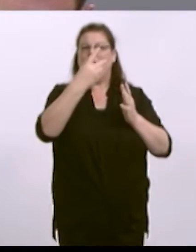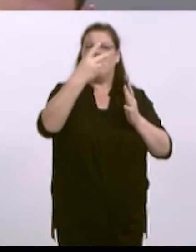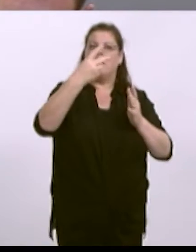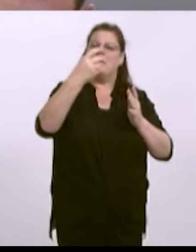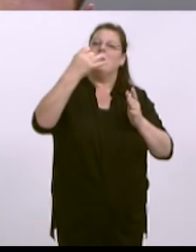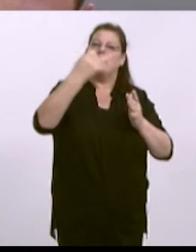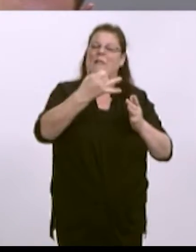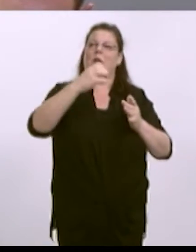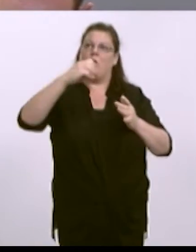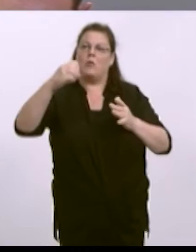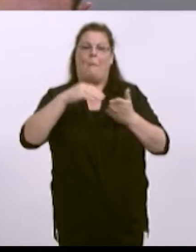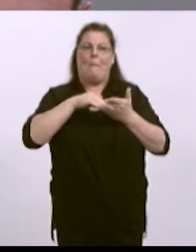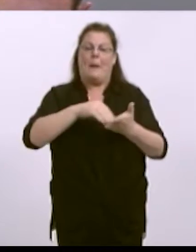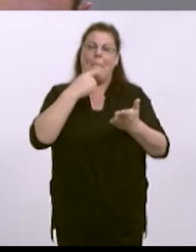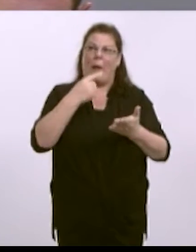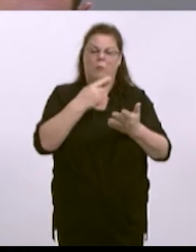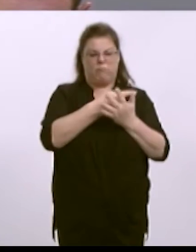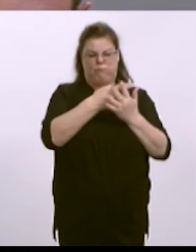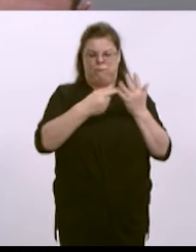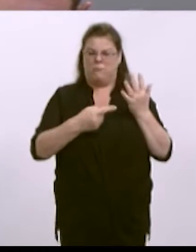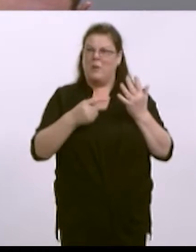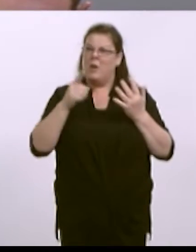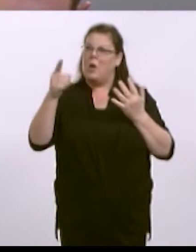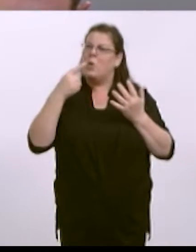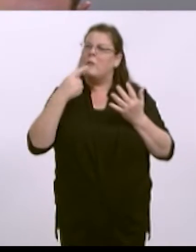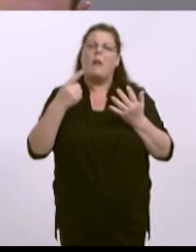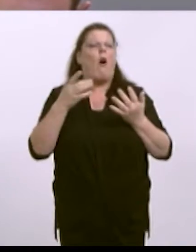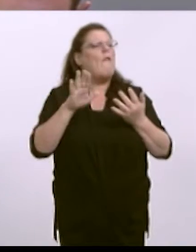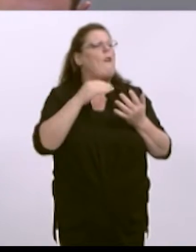In fairness to you when you were on the campaign trail, you said that for every commitment